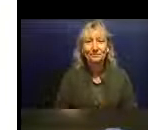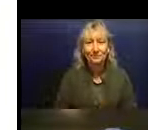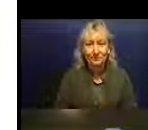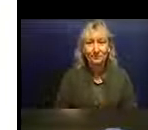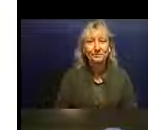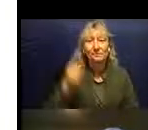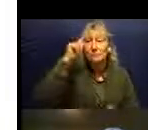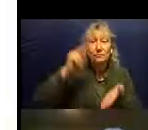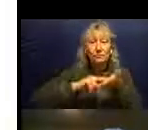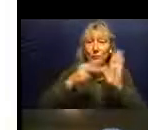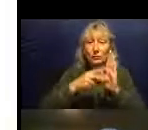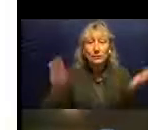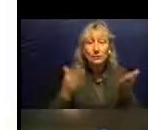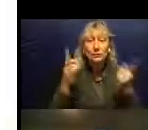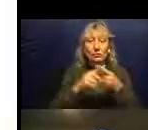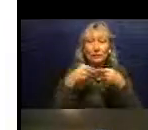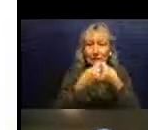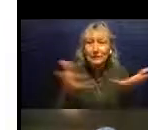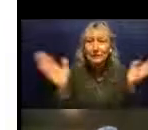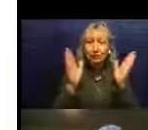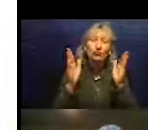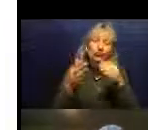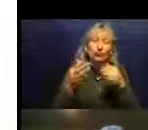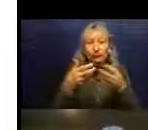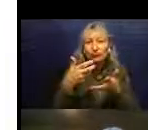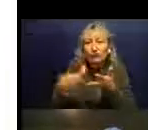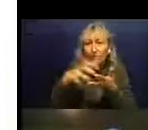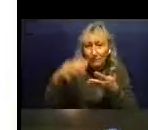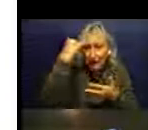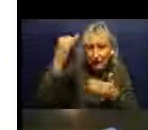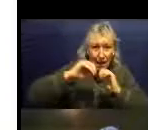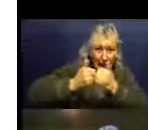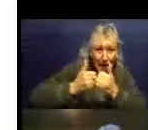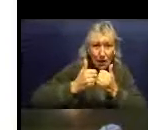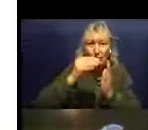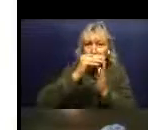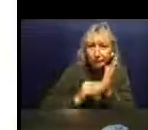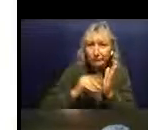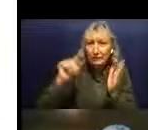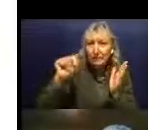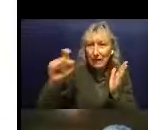Sharon dot m landis at dhs oha dot org dot us, and I'm ready for the next slide.